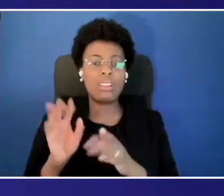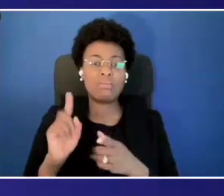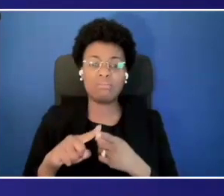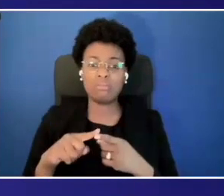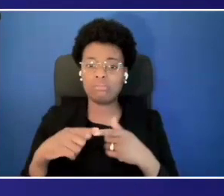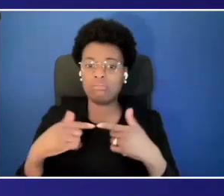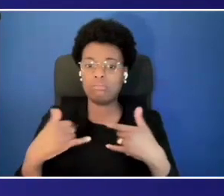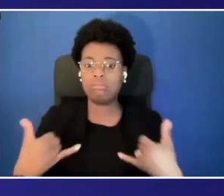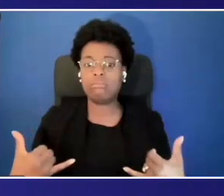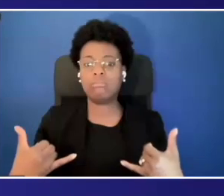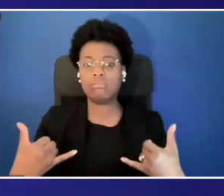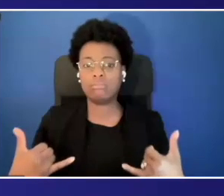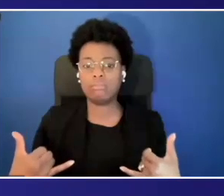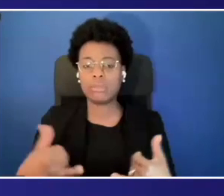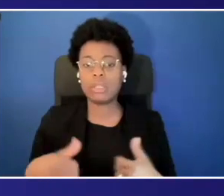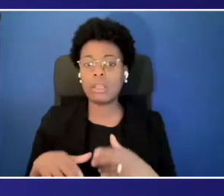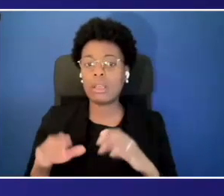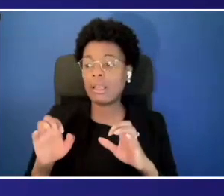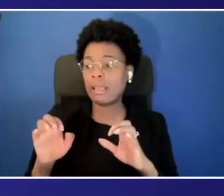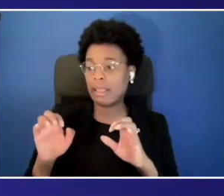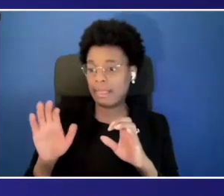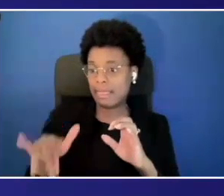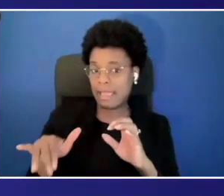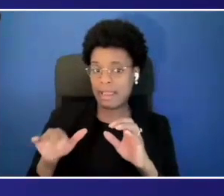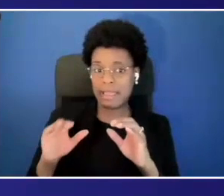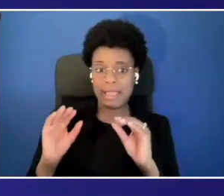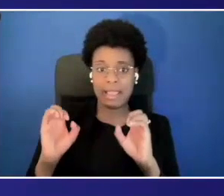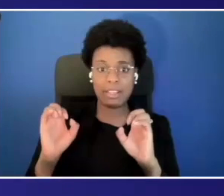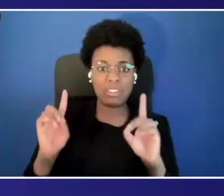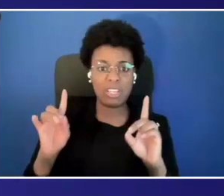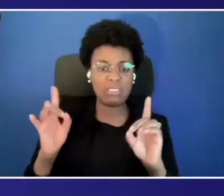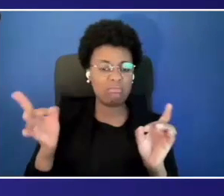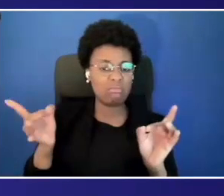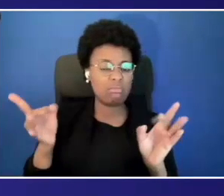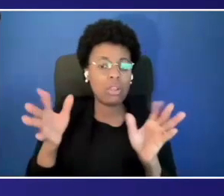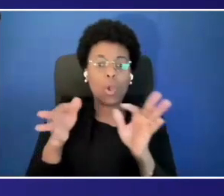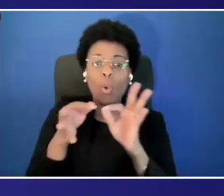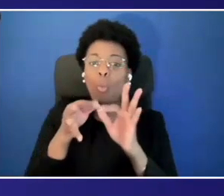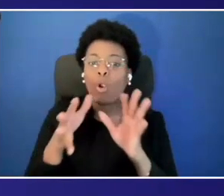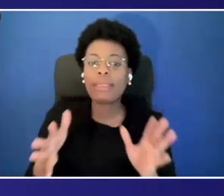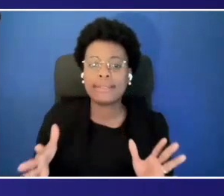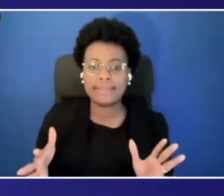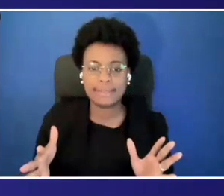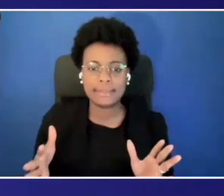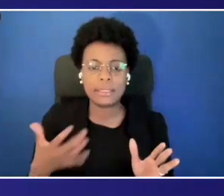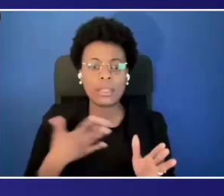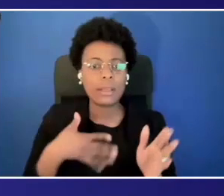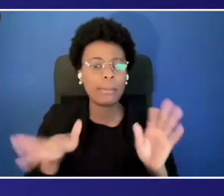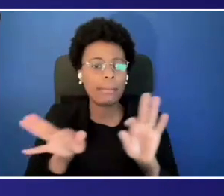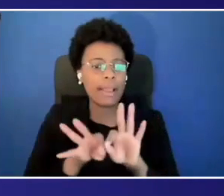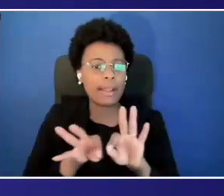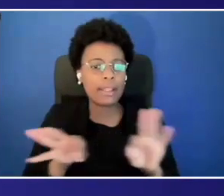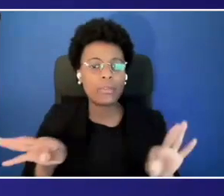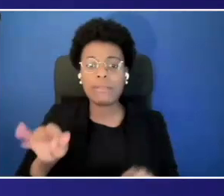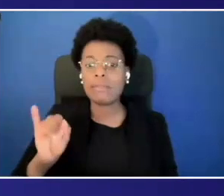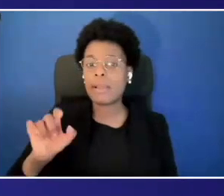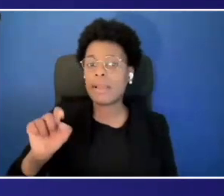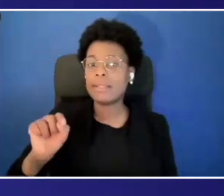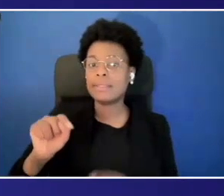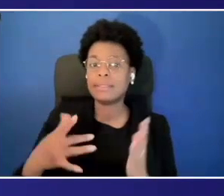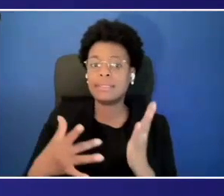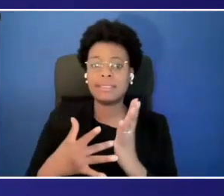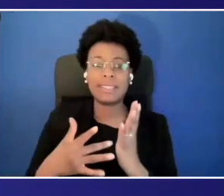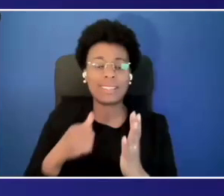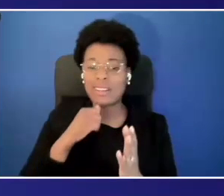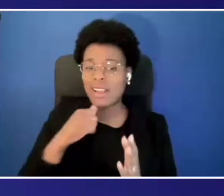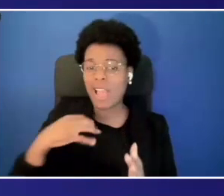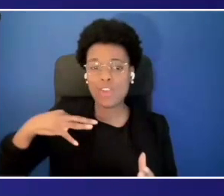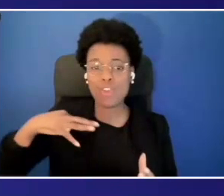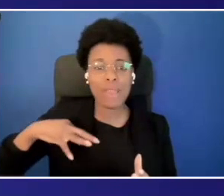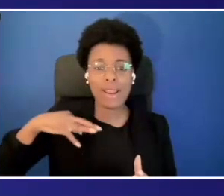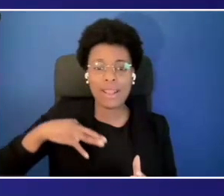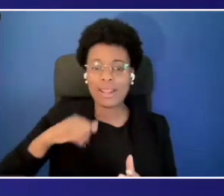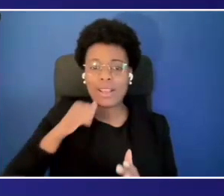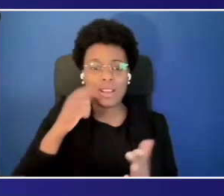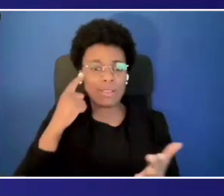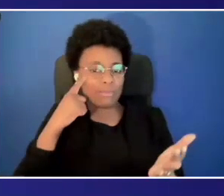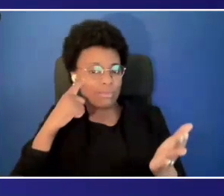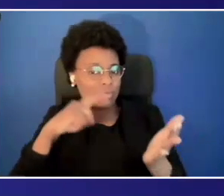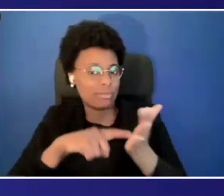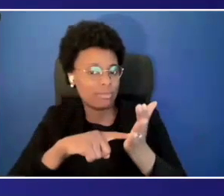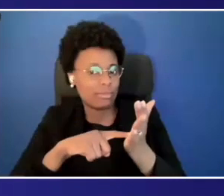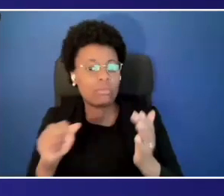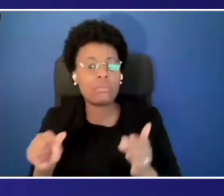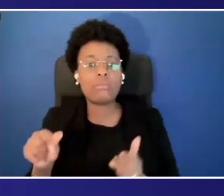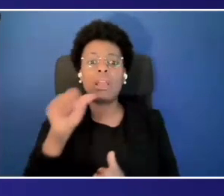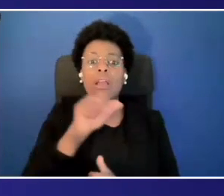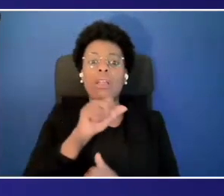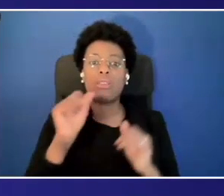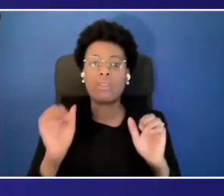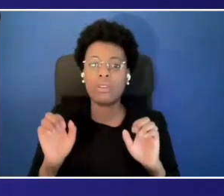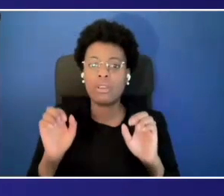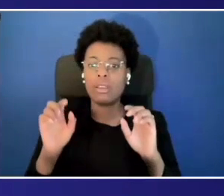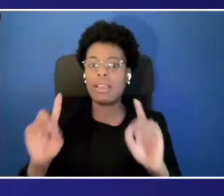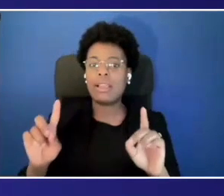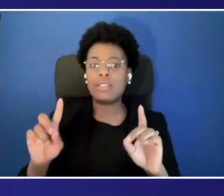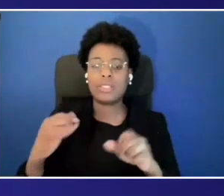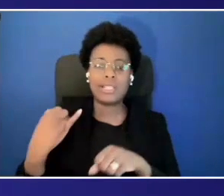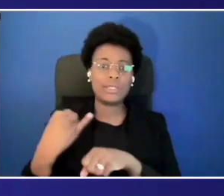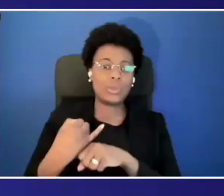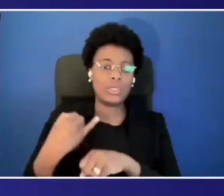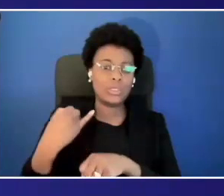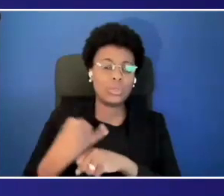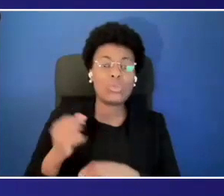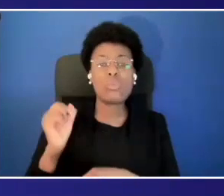The as the case can itself proved to be utterly worthless. The degree I received from ITT Technical Institute are not accredited nor recognized by other educational institutions or employers.